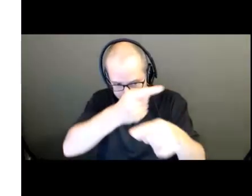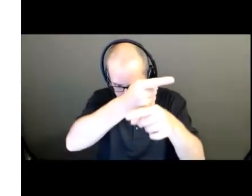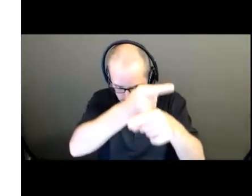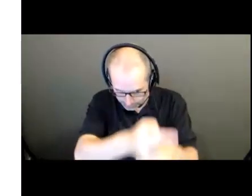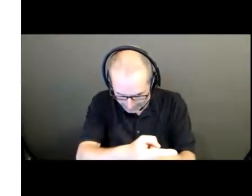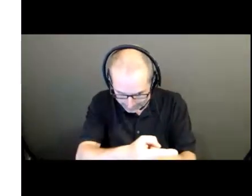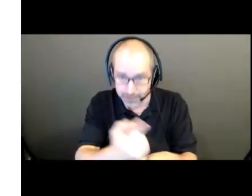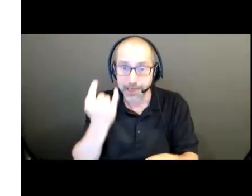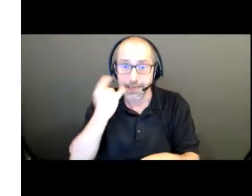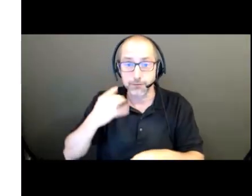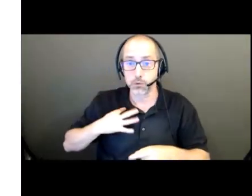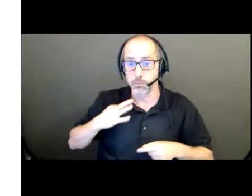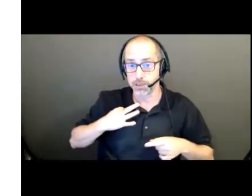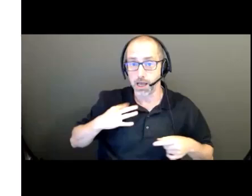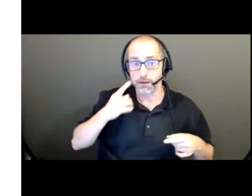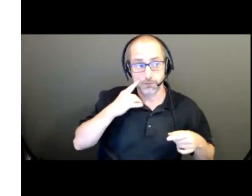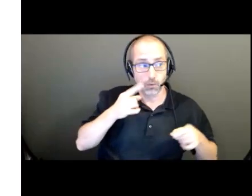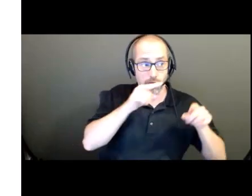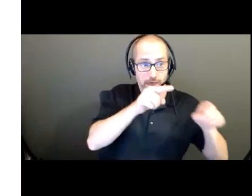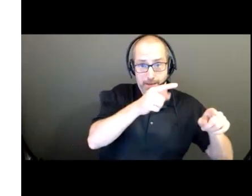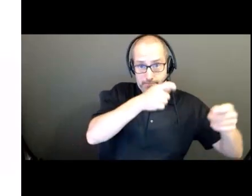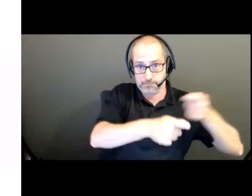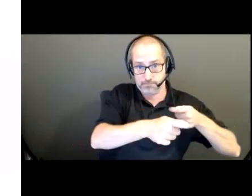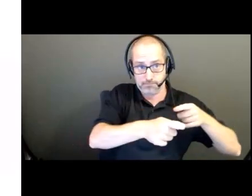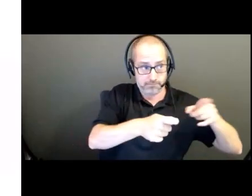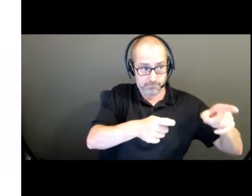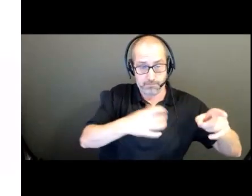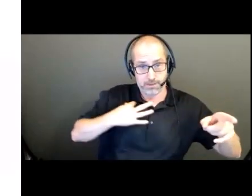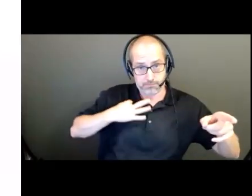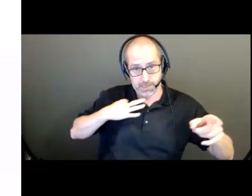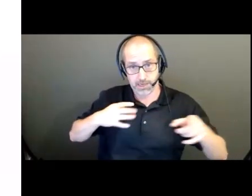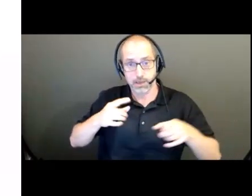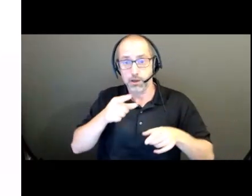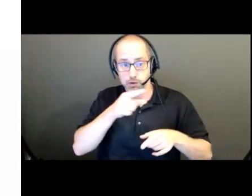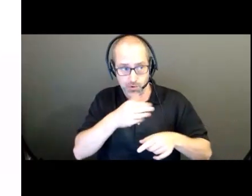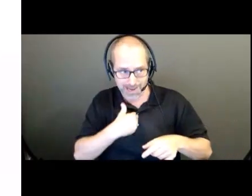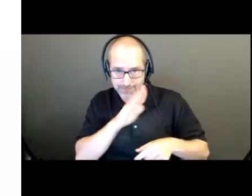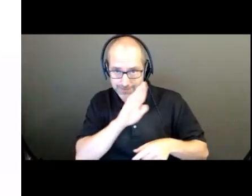someone else, you have the authorization, and that you understand the